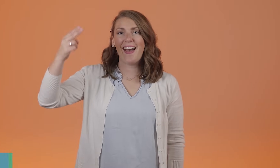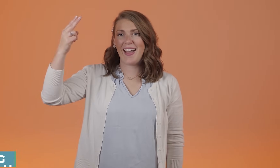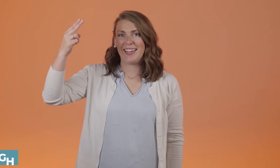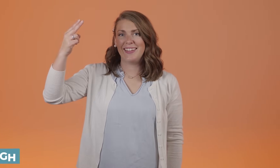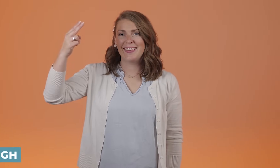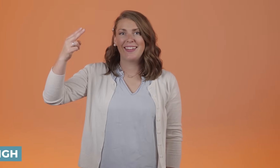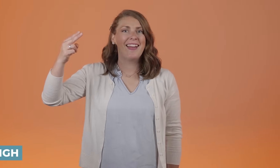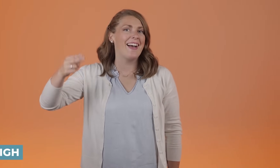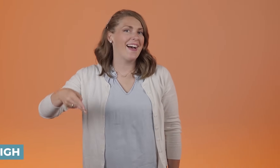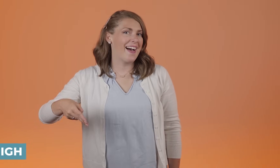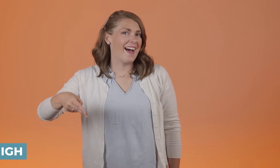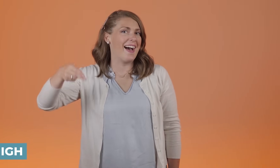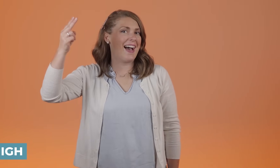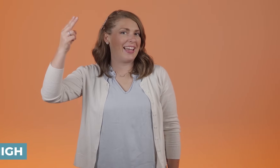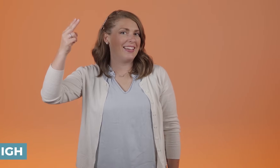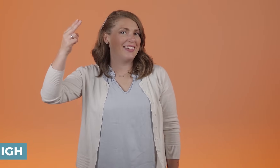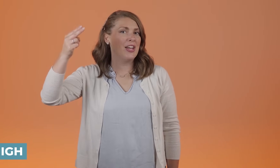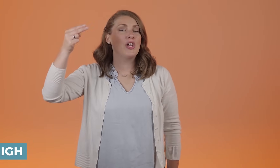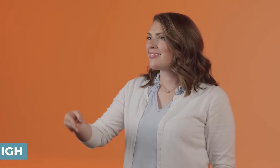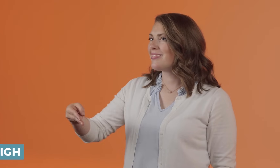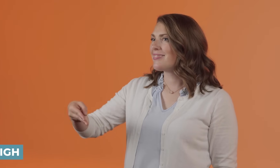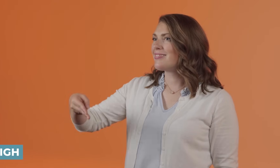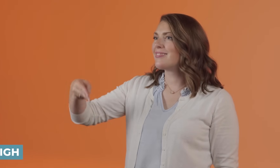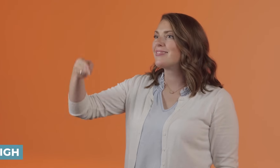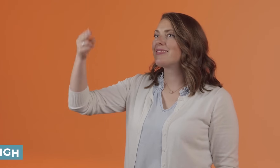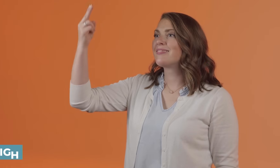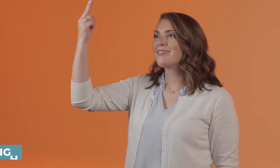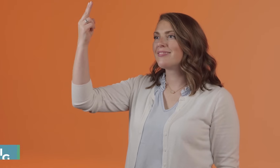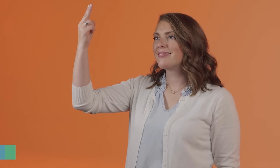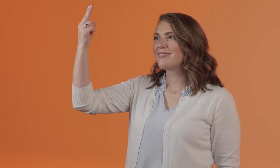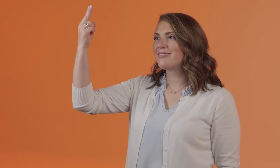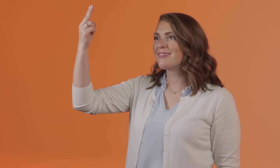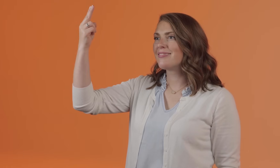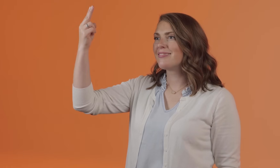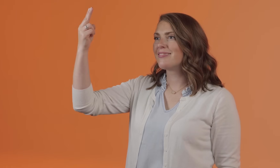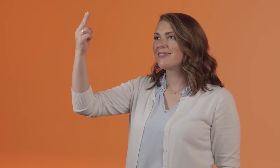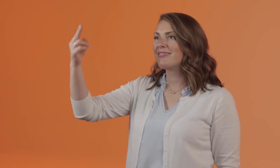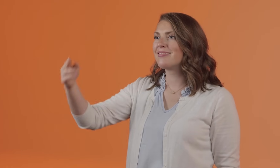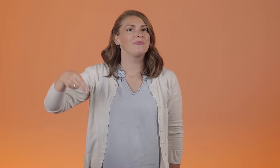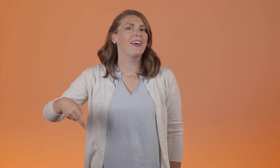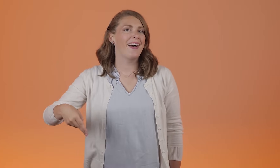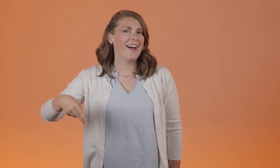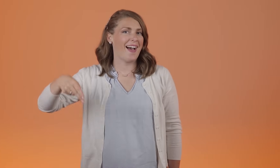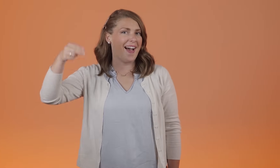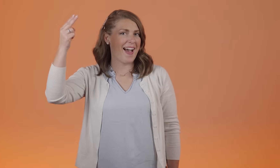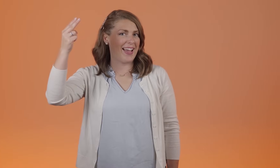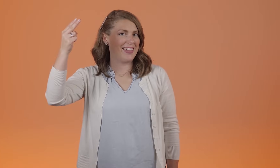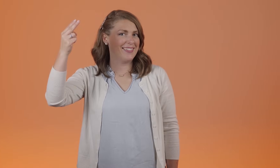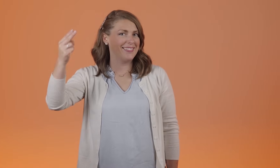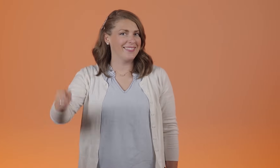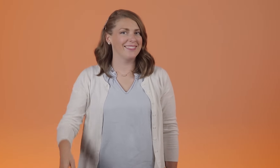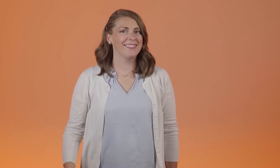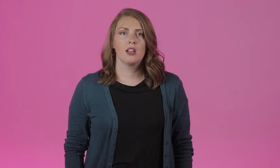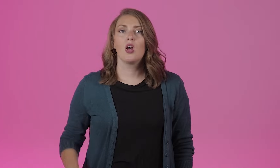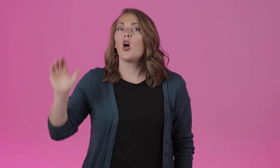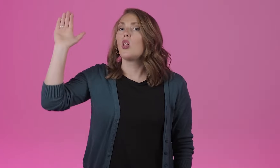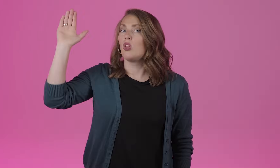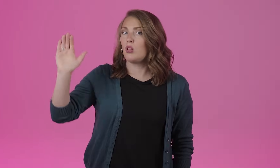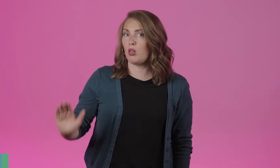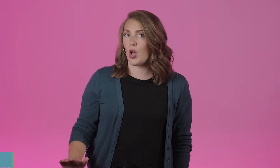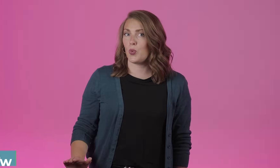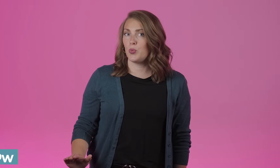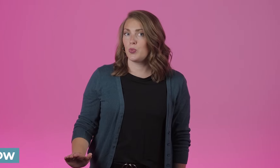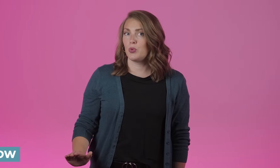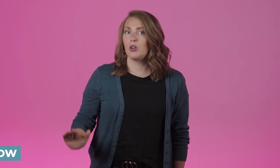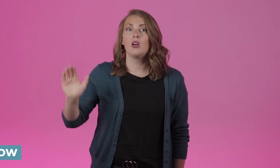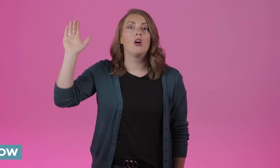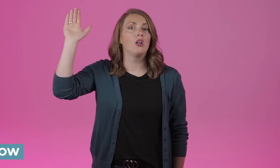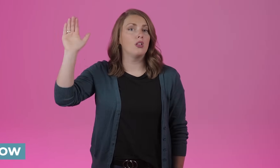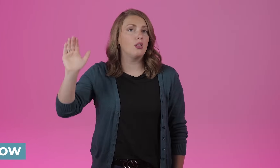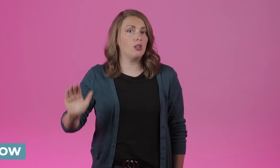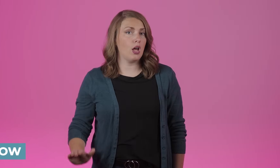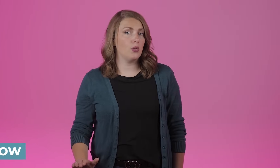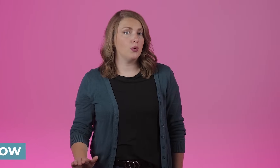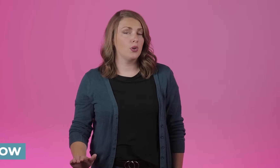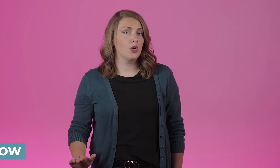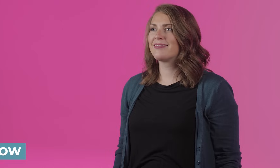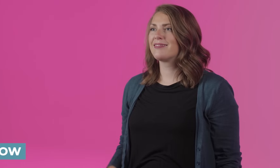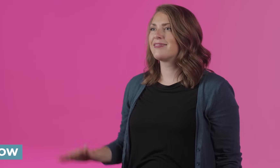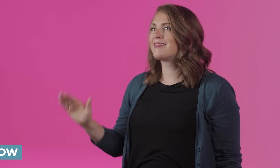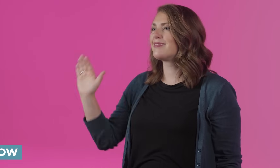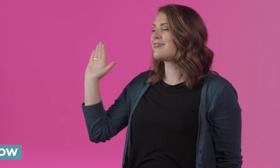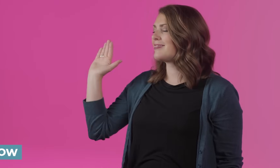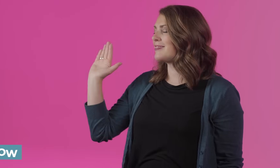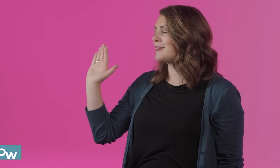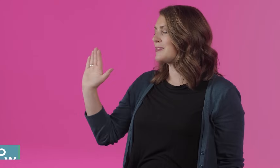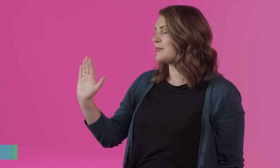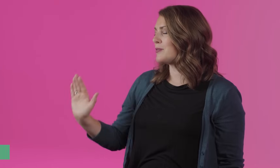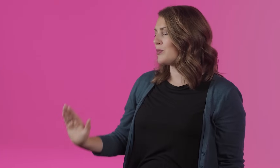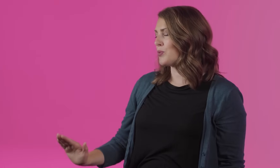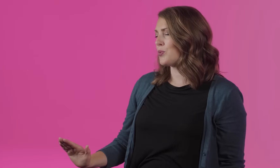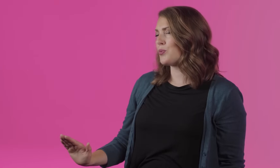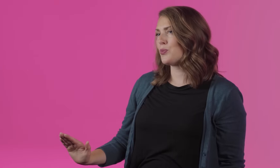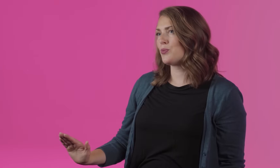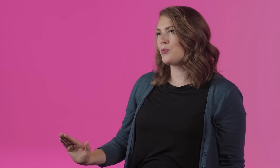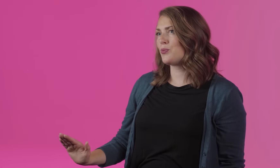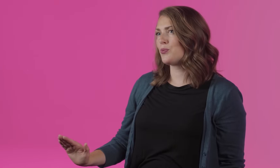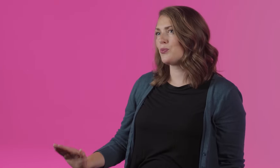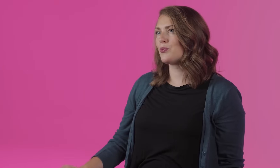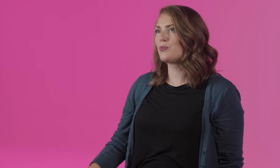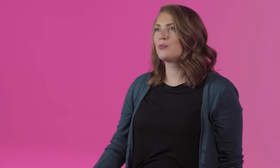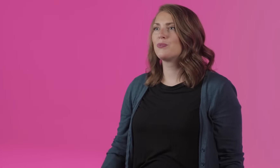'High, high,' you have an 'H' hand moving upward 'high.' 'Low, low,' your hand is moving down lower to the